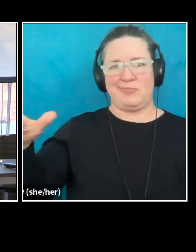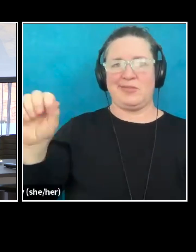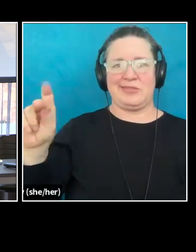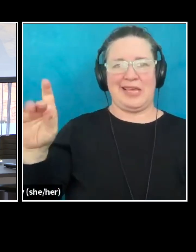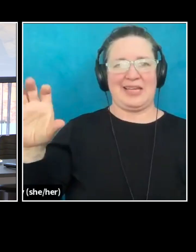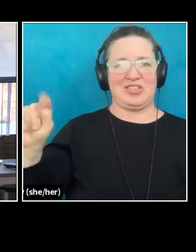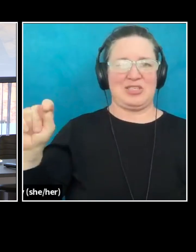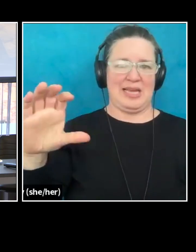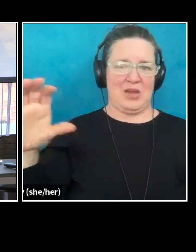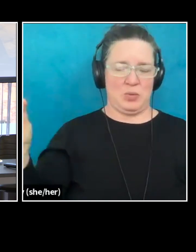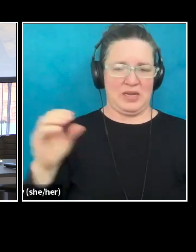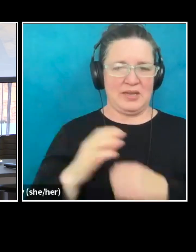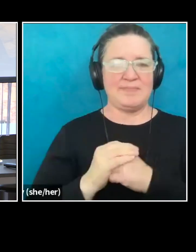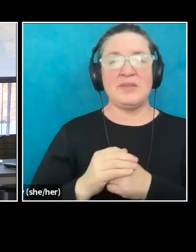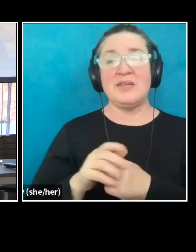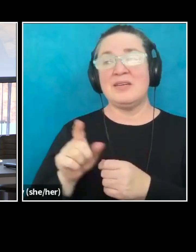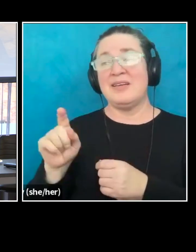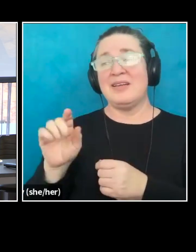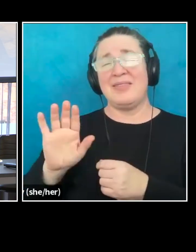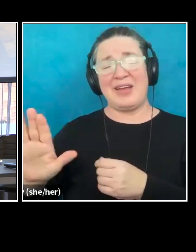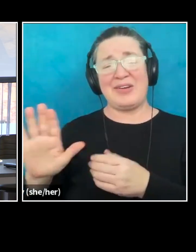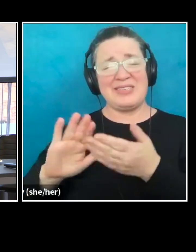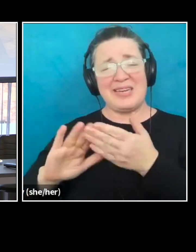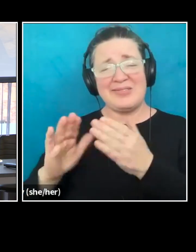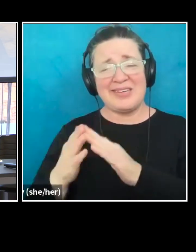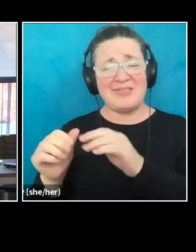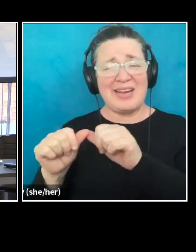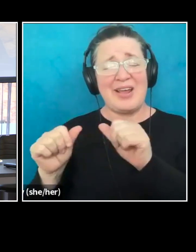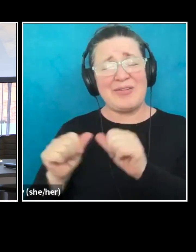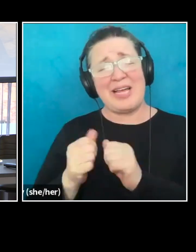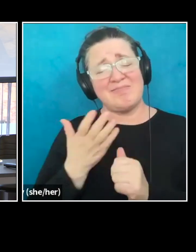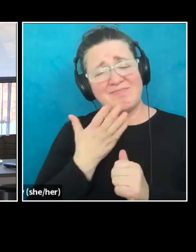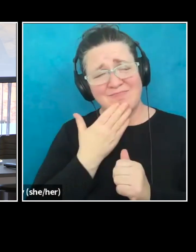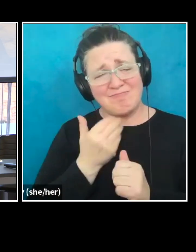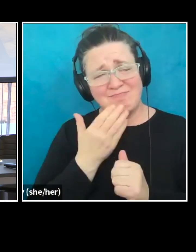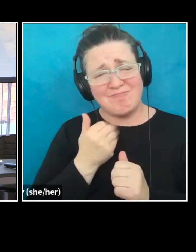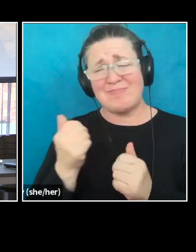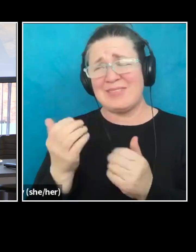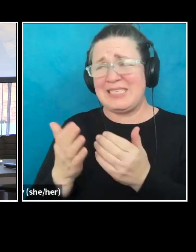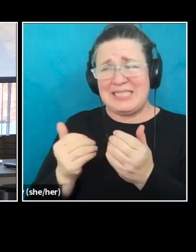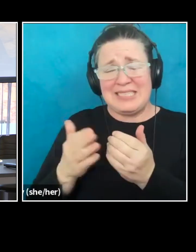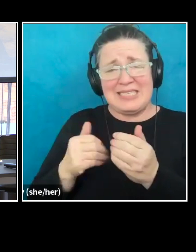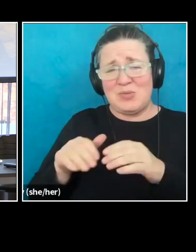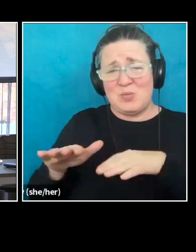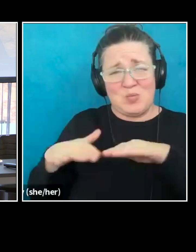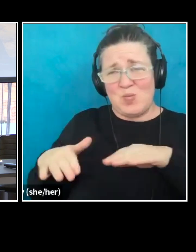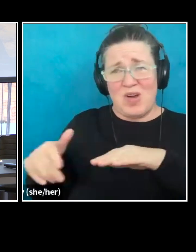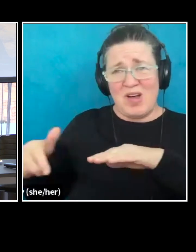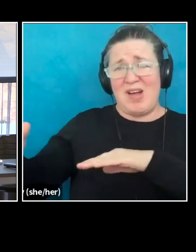like charming downtown that's you know very walkable and dense was like with this sidewalk